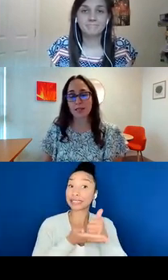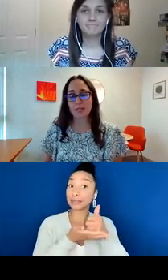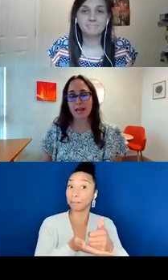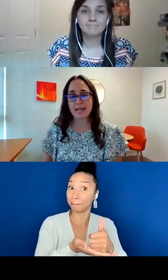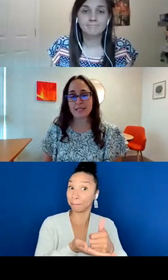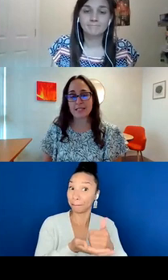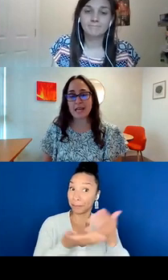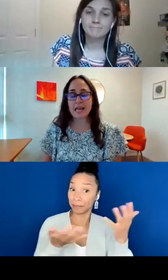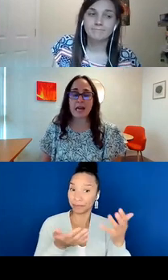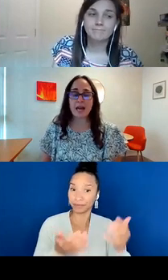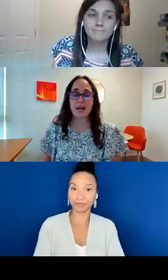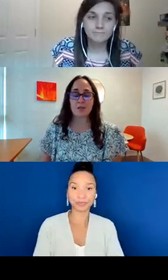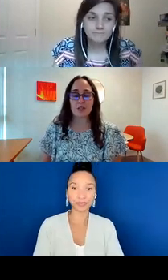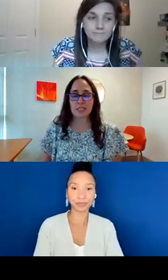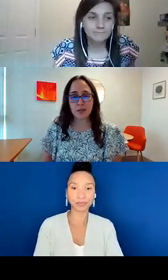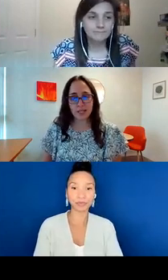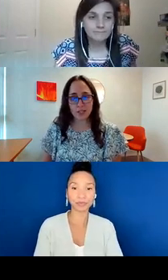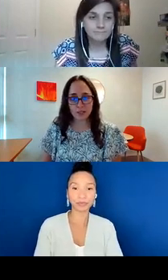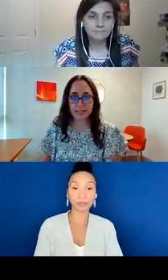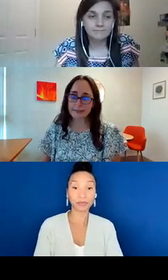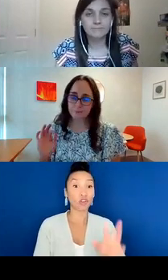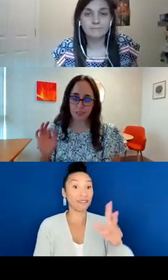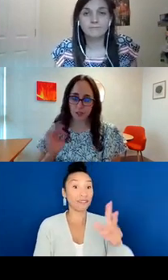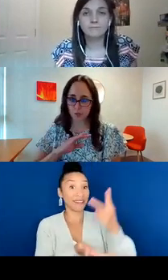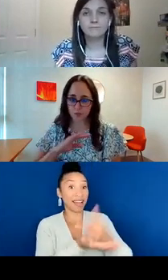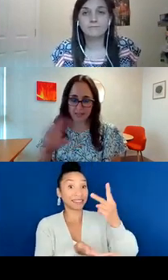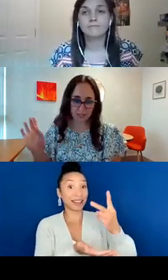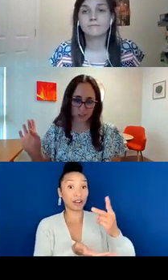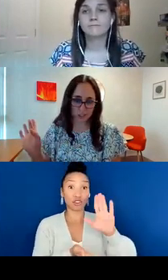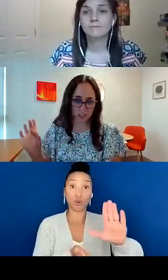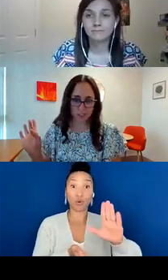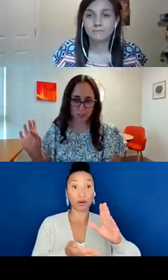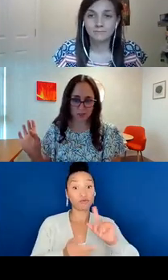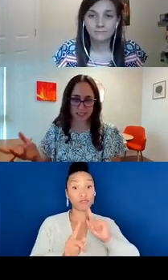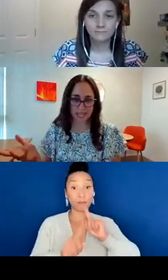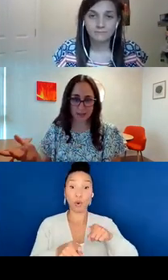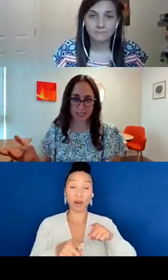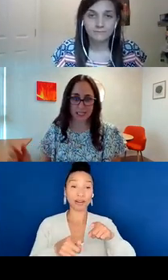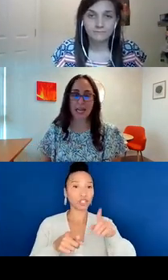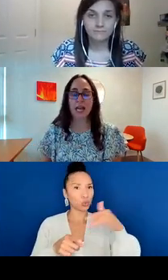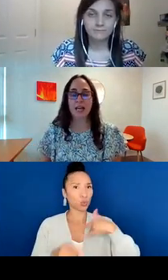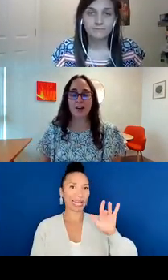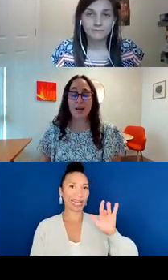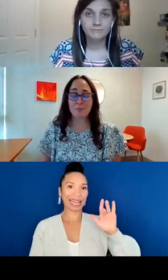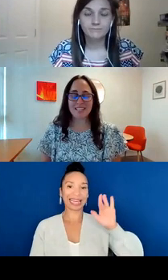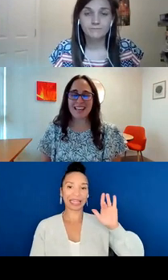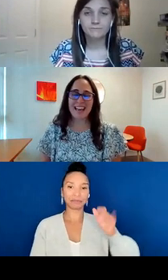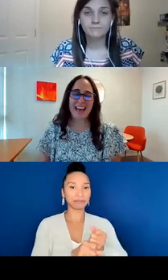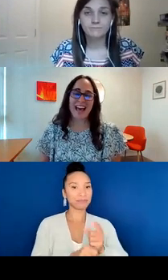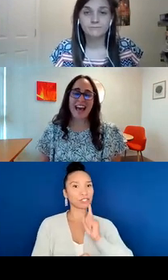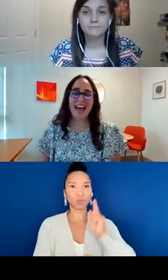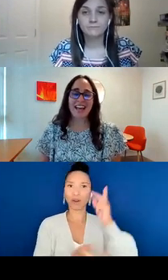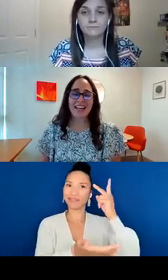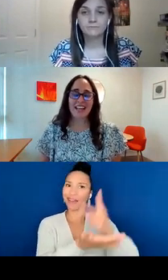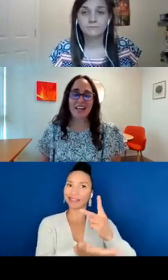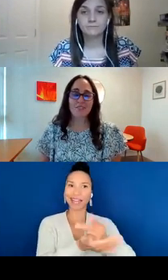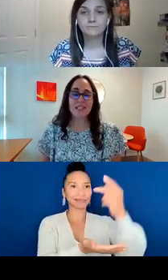report at the end, there's this button you click. It goes through validation to make sure everything's happening or happy.